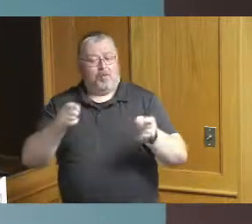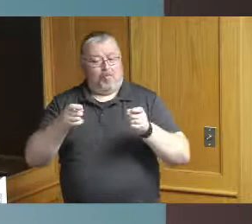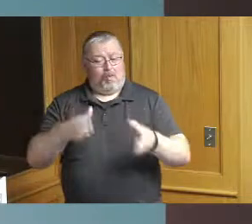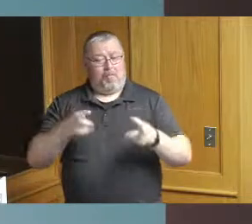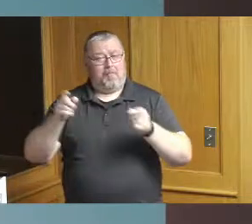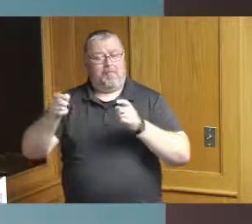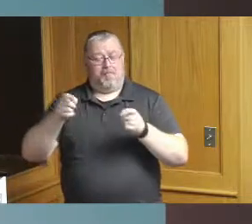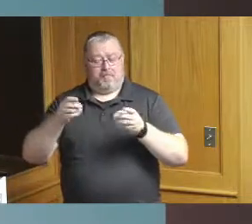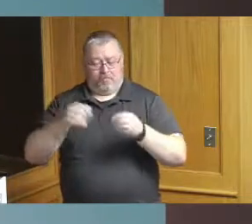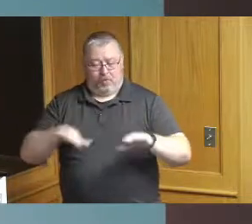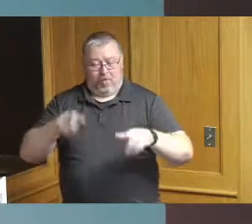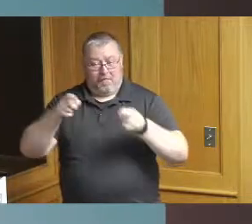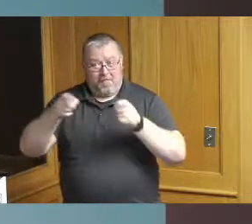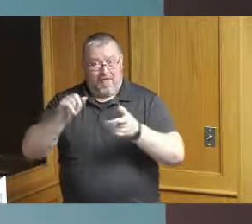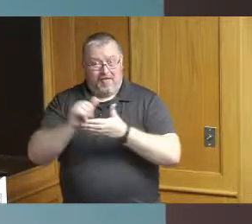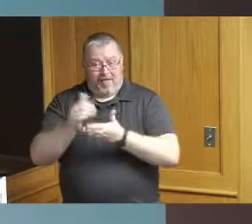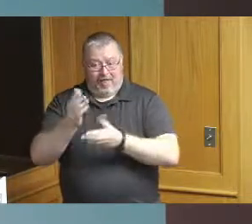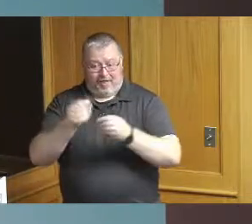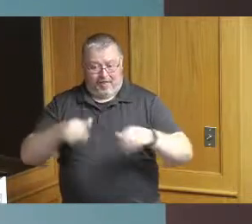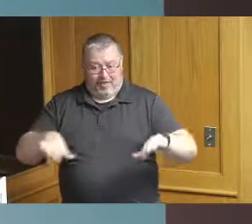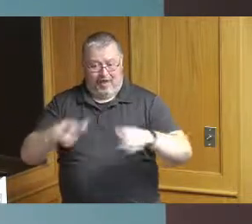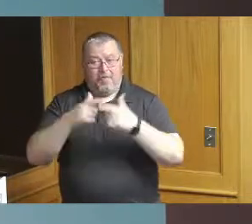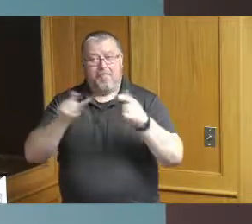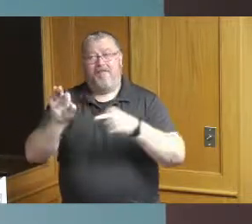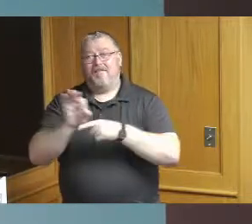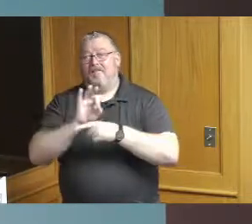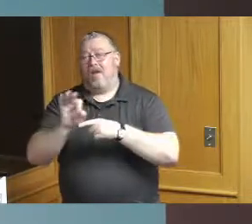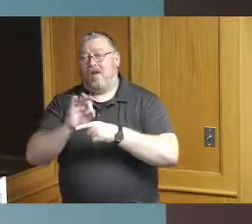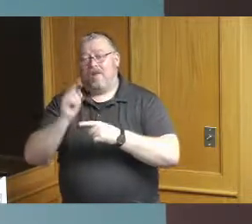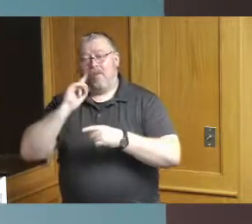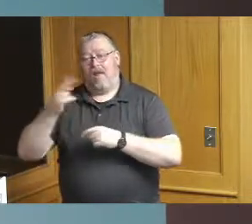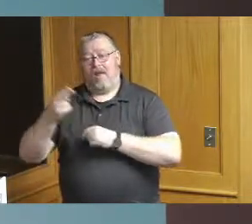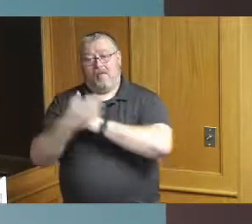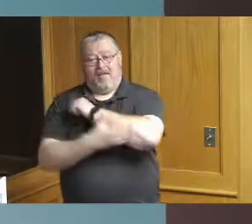parcels is a very important functions conducted by the Hamilton County engineers right that's the